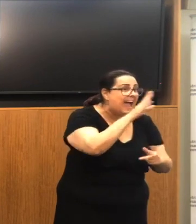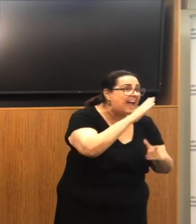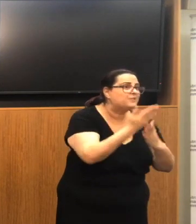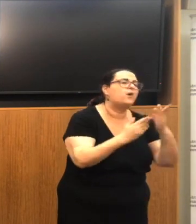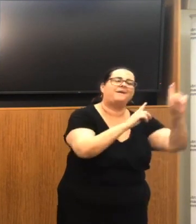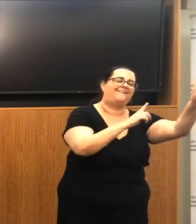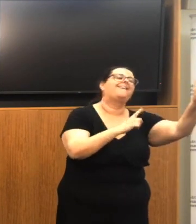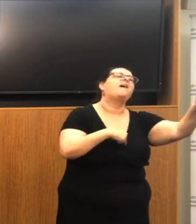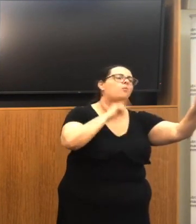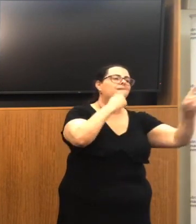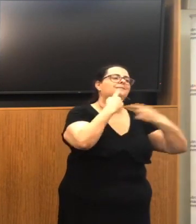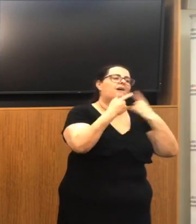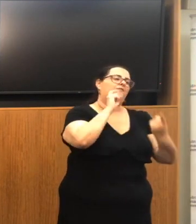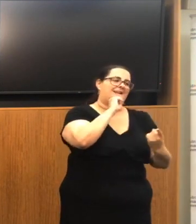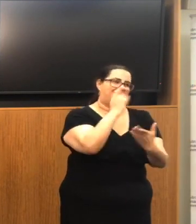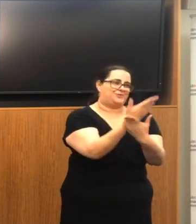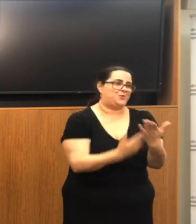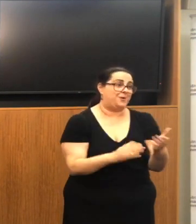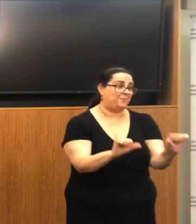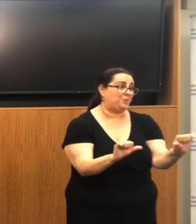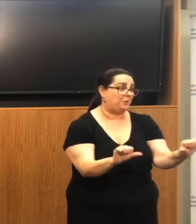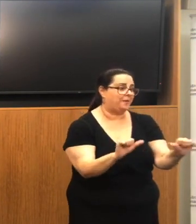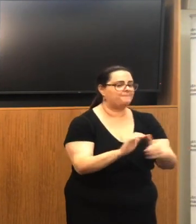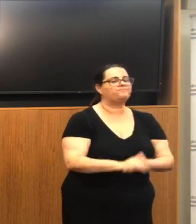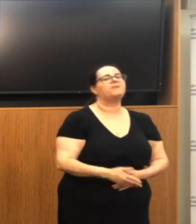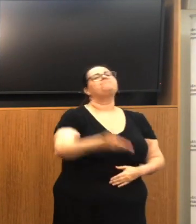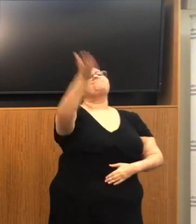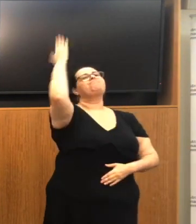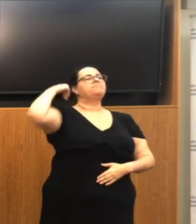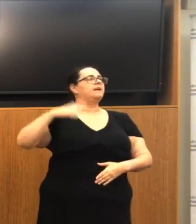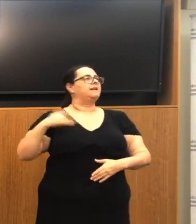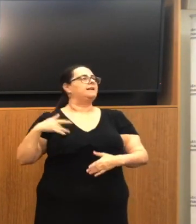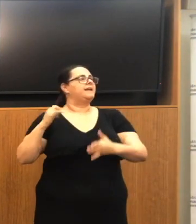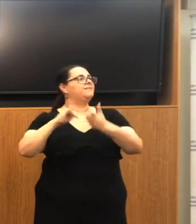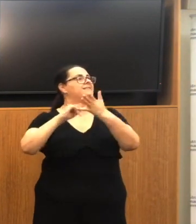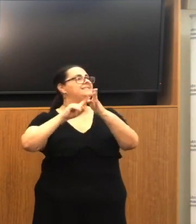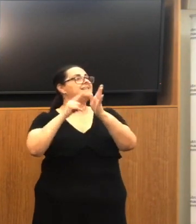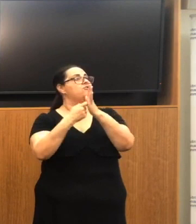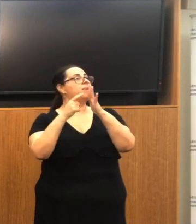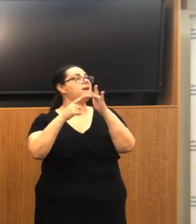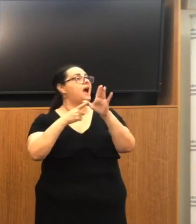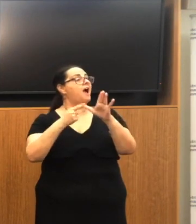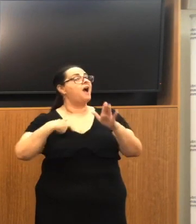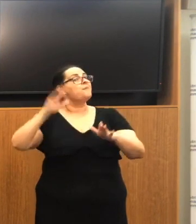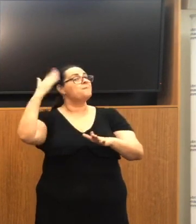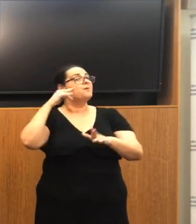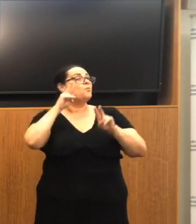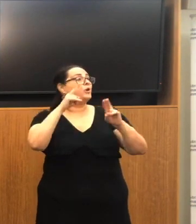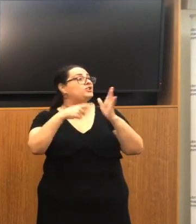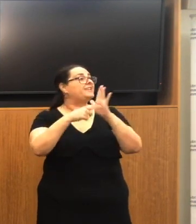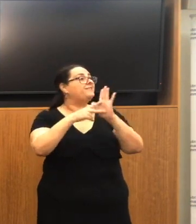Yeah, so when I was back home, I used to watch a lot of Master Chef Australia and they had delicious food,